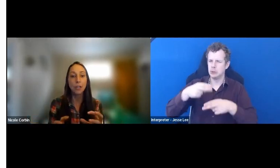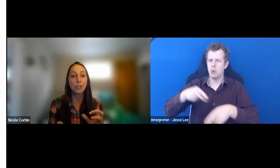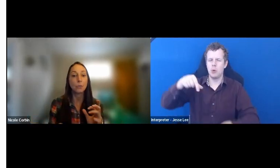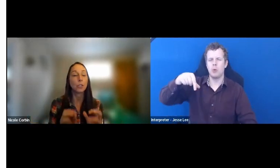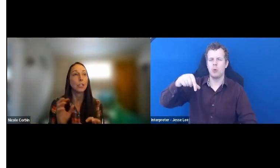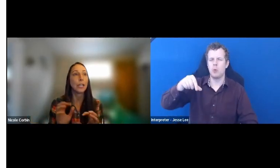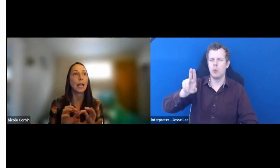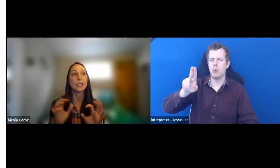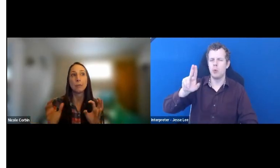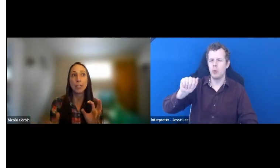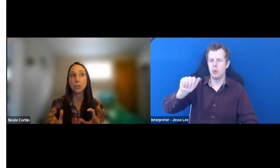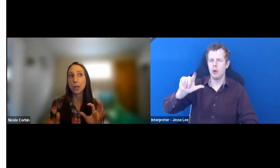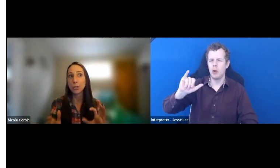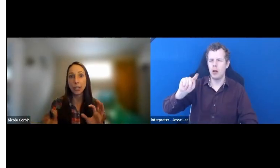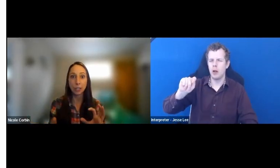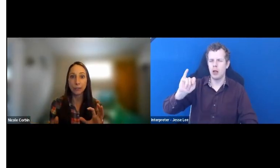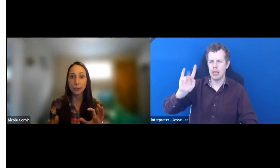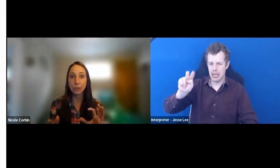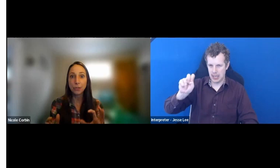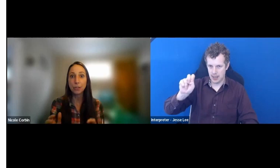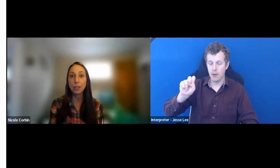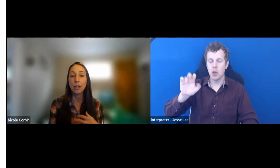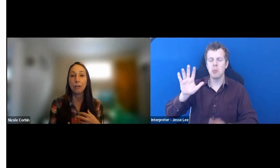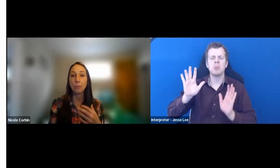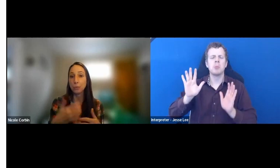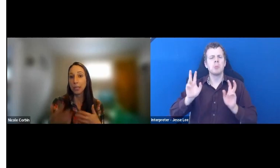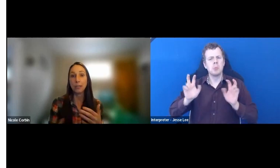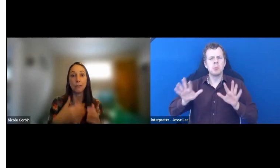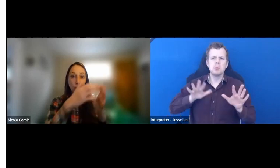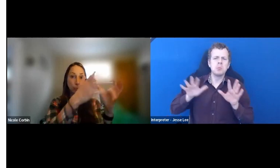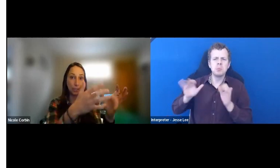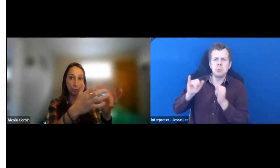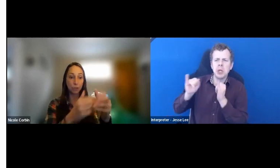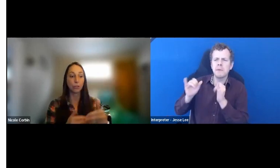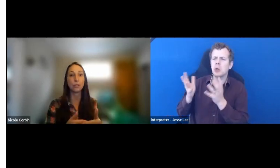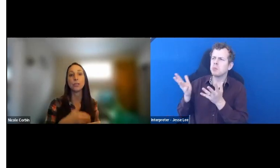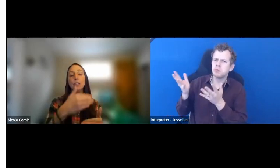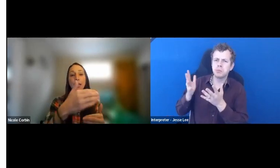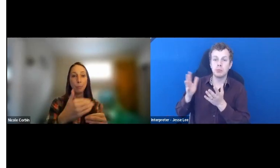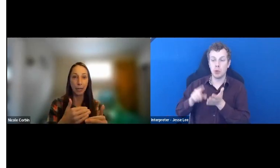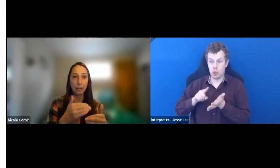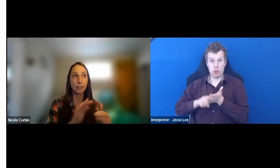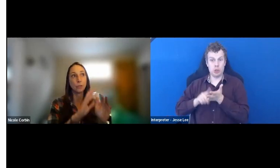So we're looking at semi-structured interviews between the researchers and the parents.